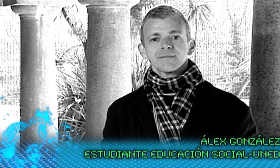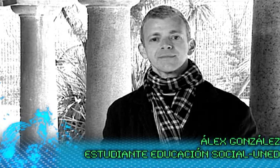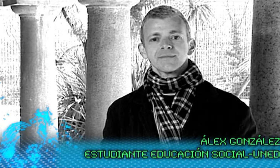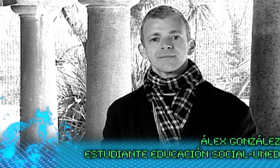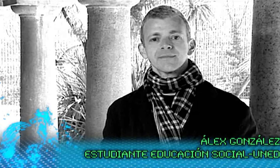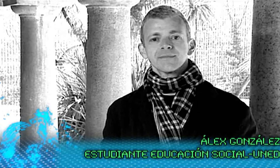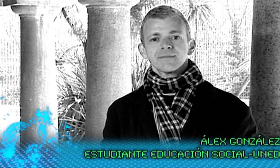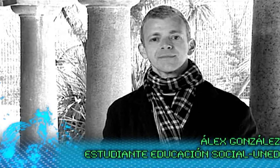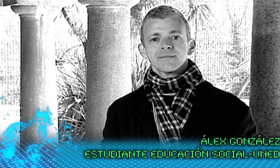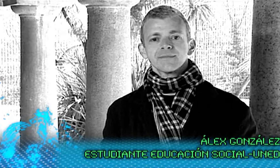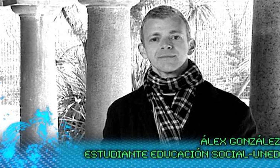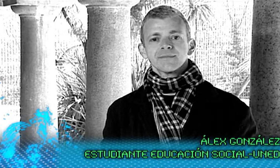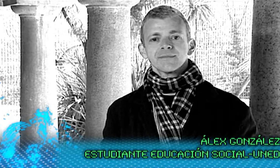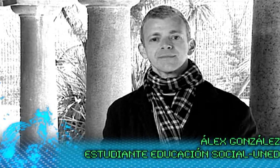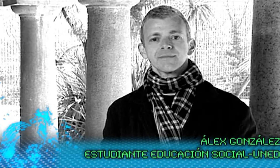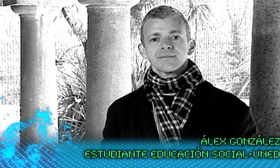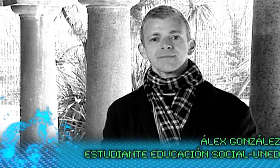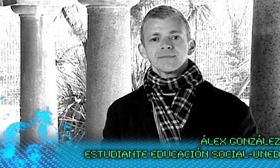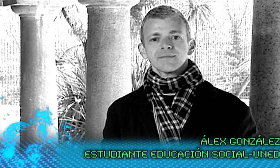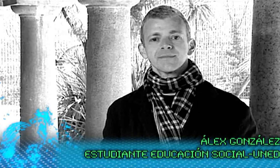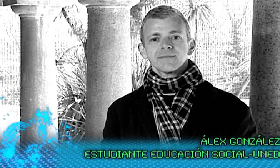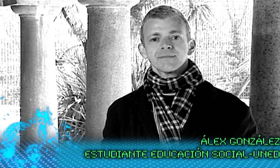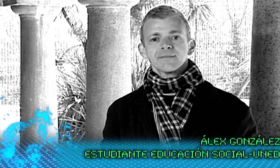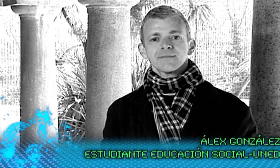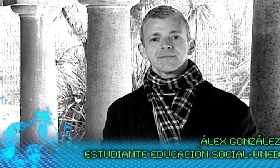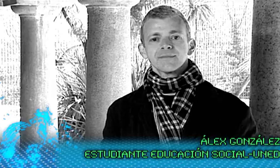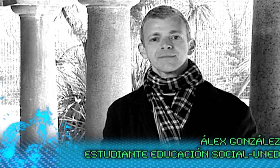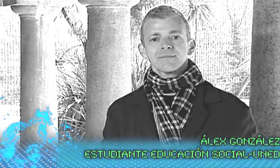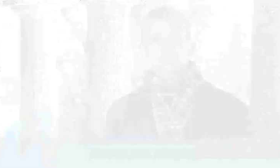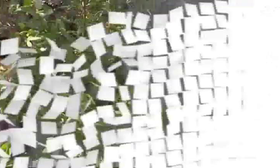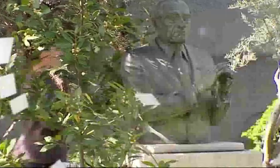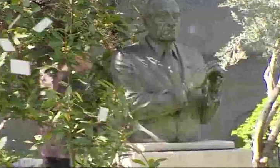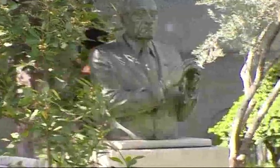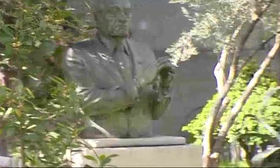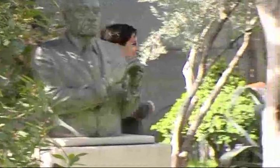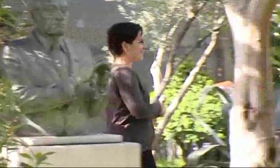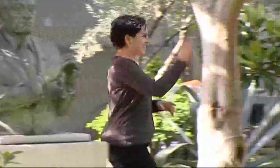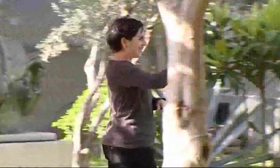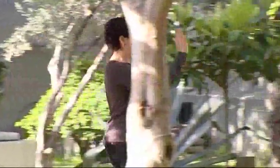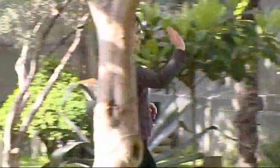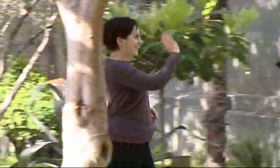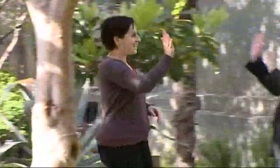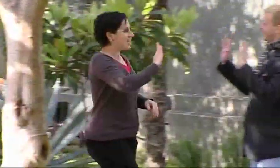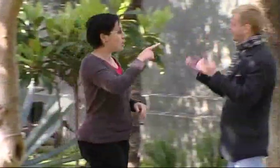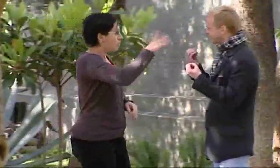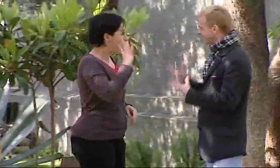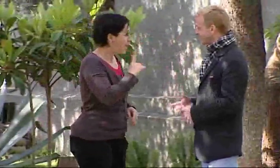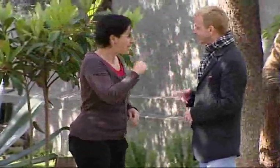(OFF) Alex Gonzalez. Social Education student at UNED (INTERPRETER) Hello, are you Alex?